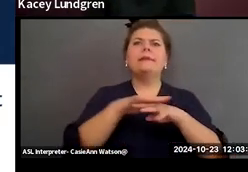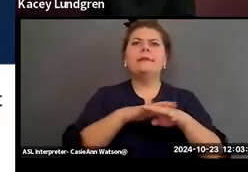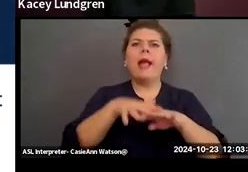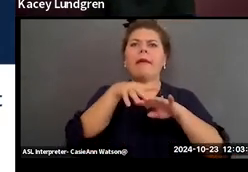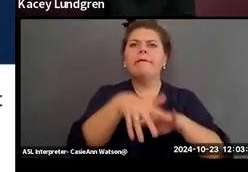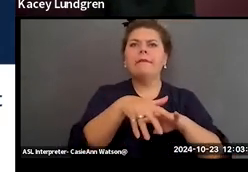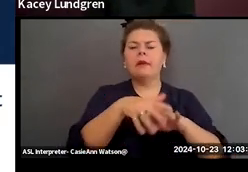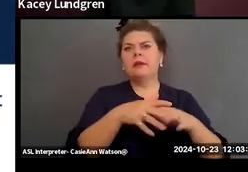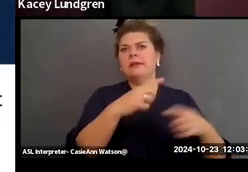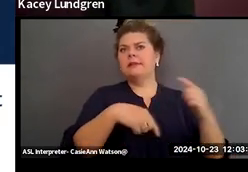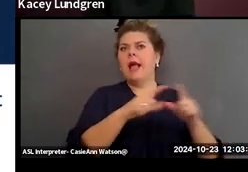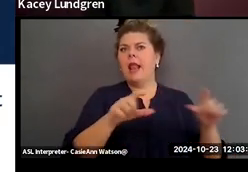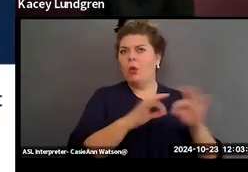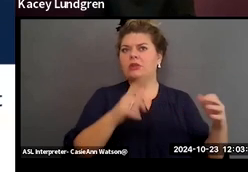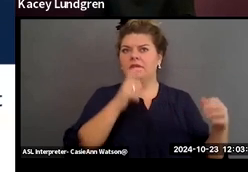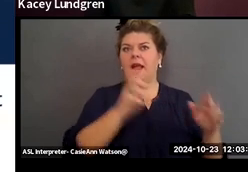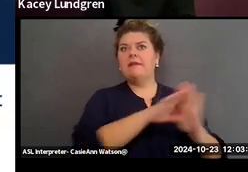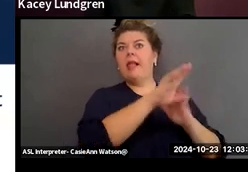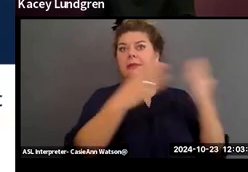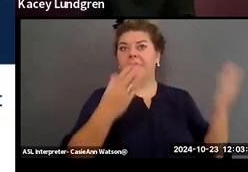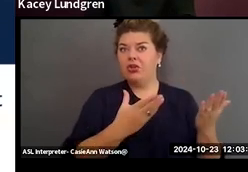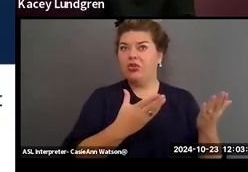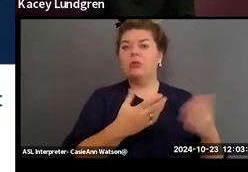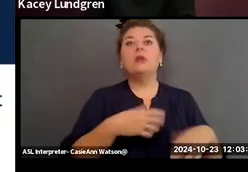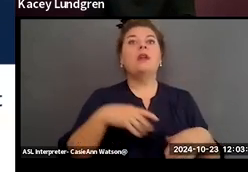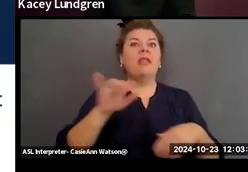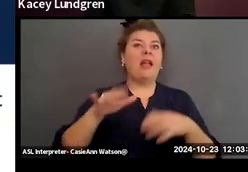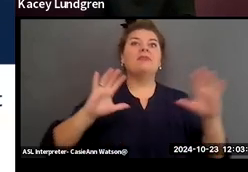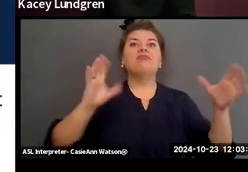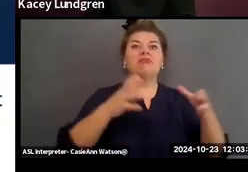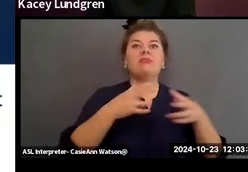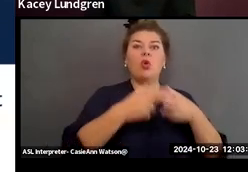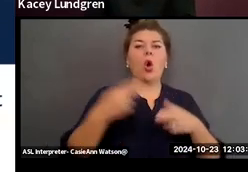that developed naturally here. They are collectively called Hand Talk